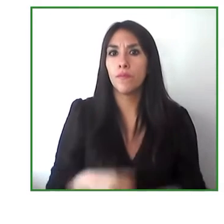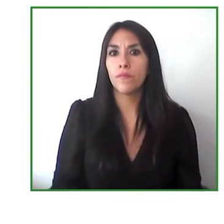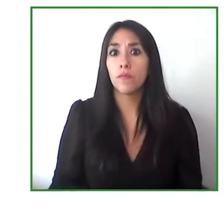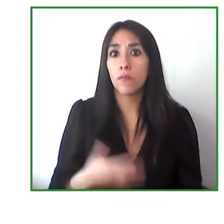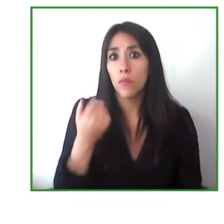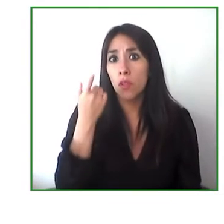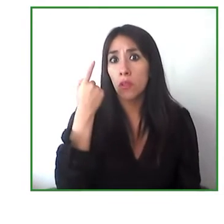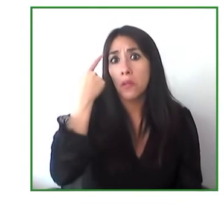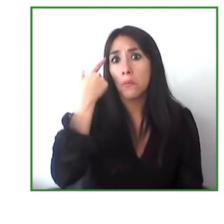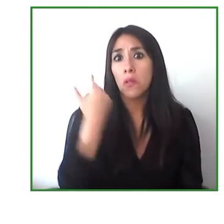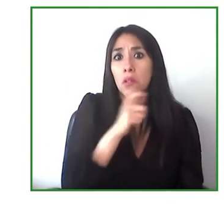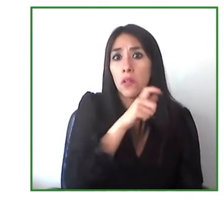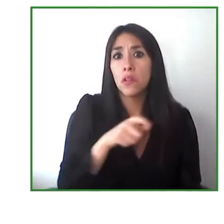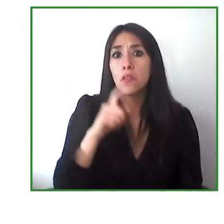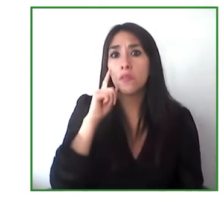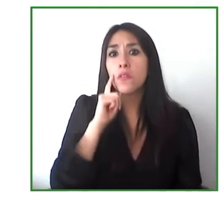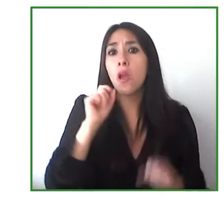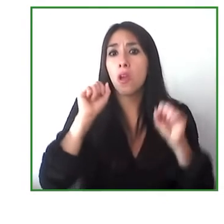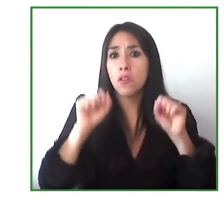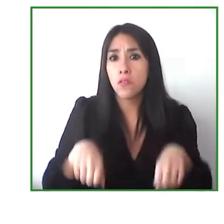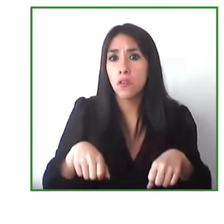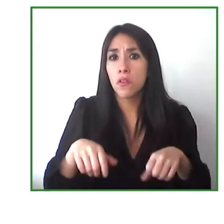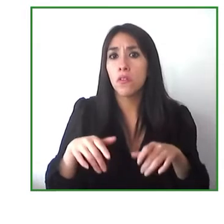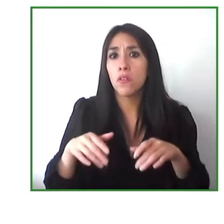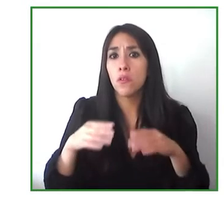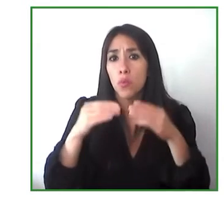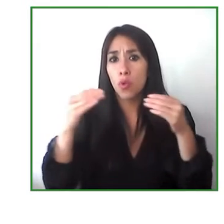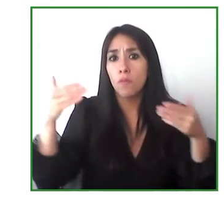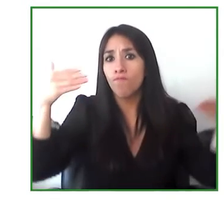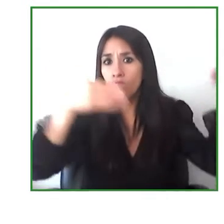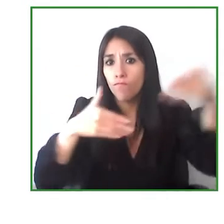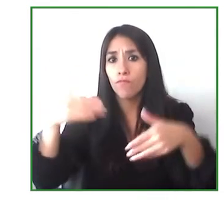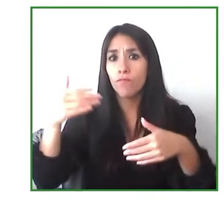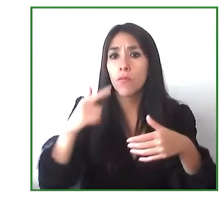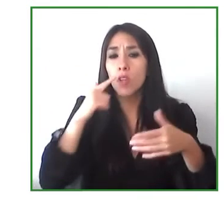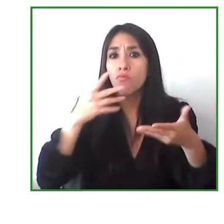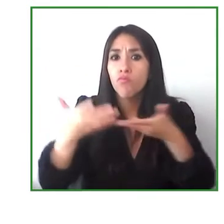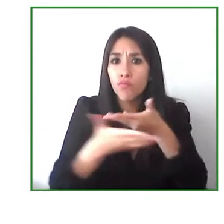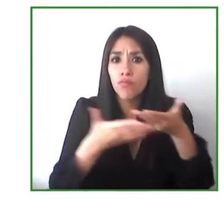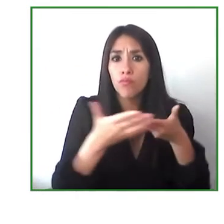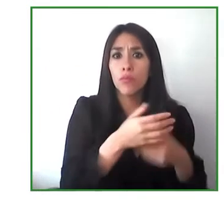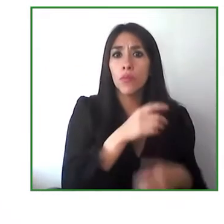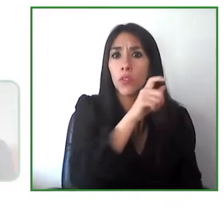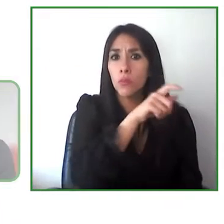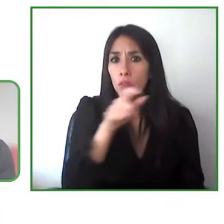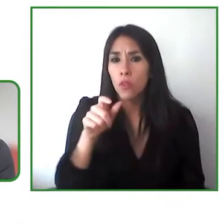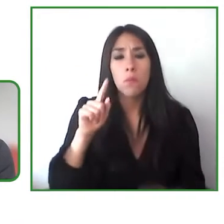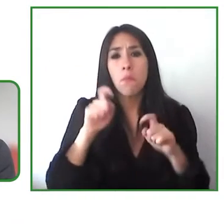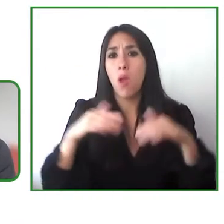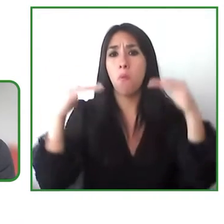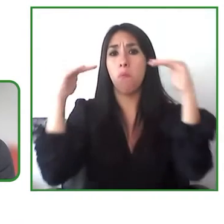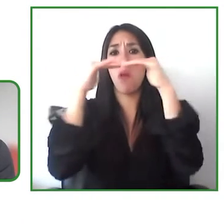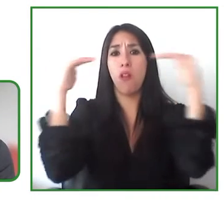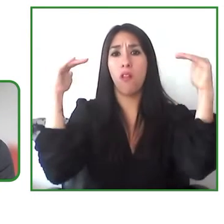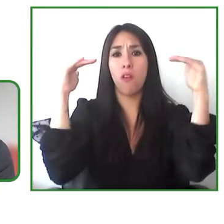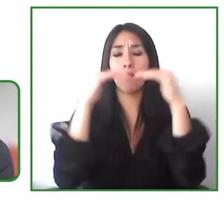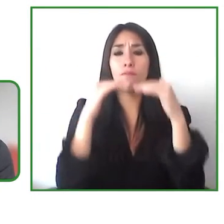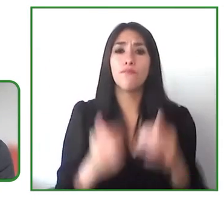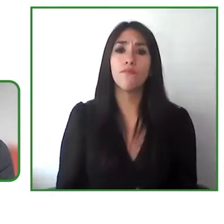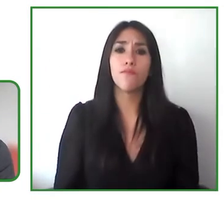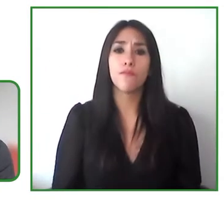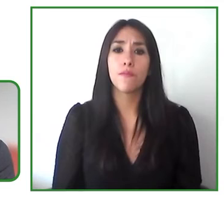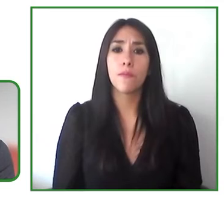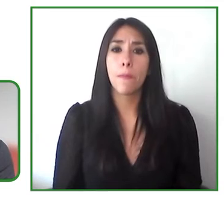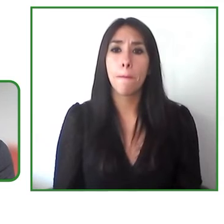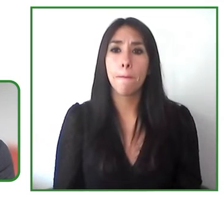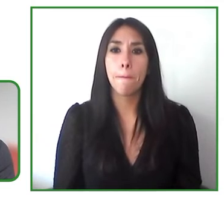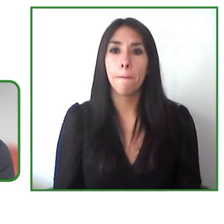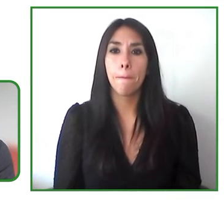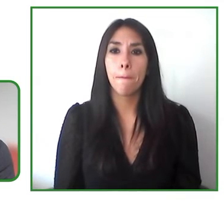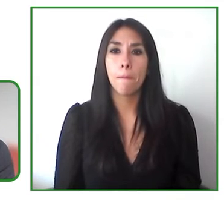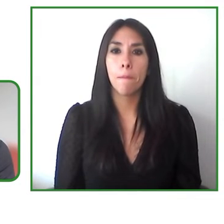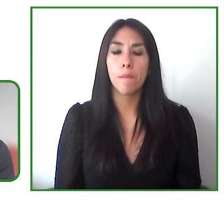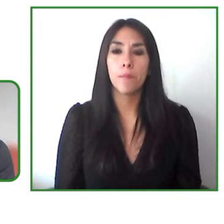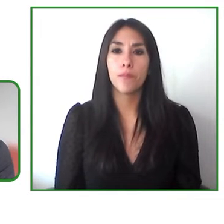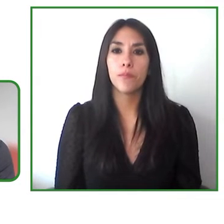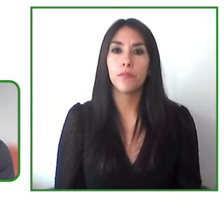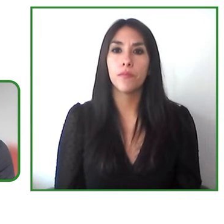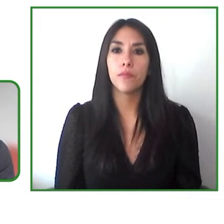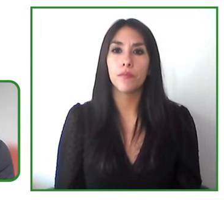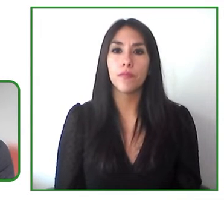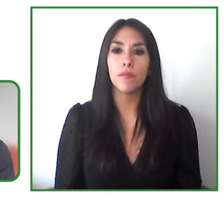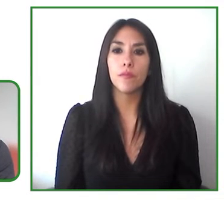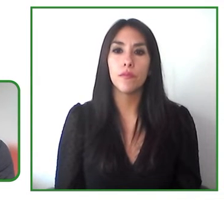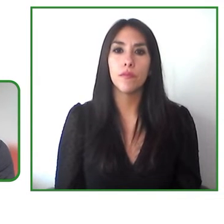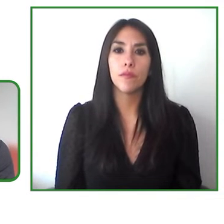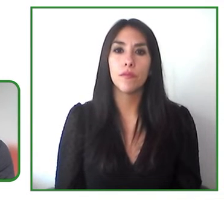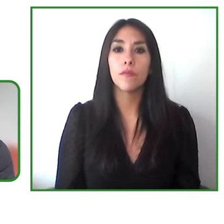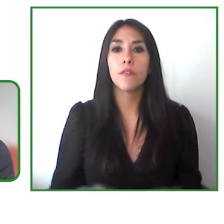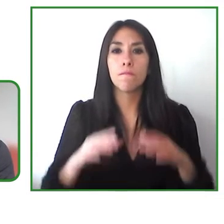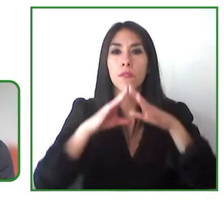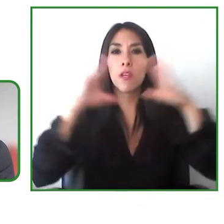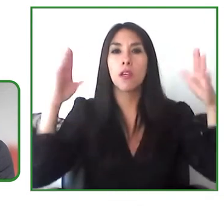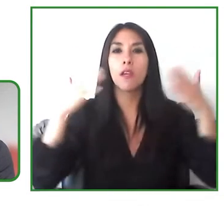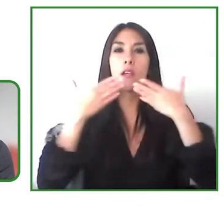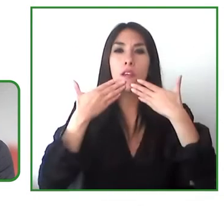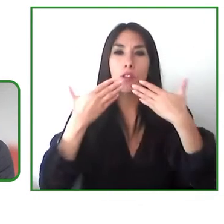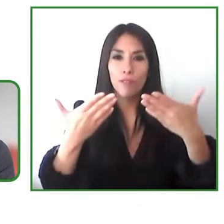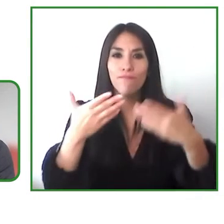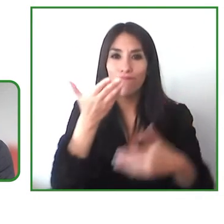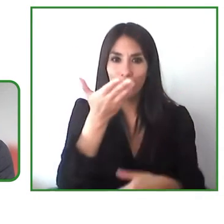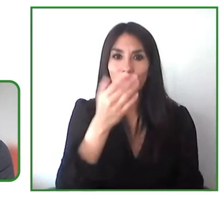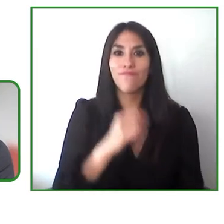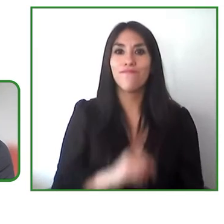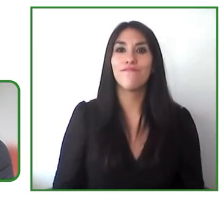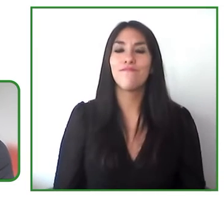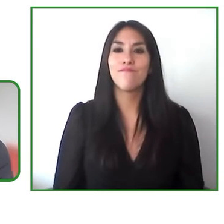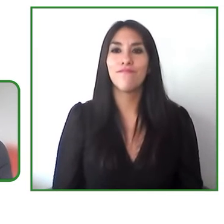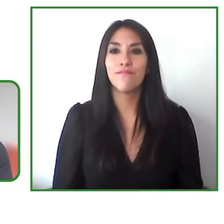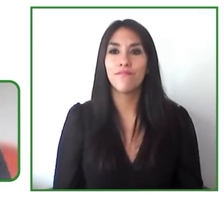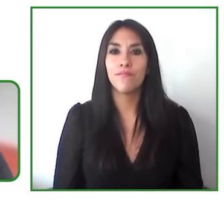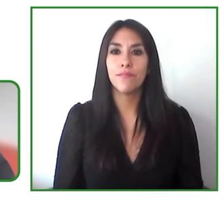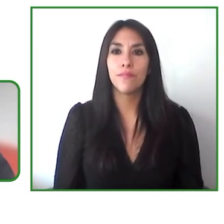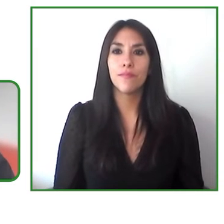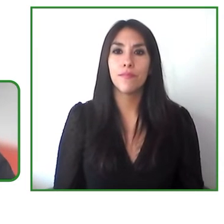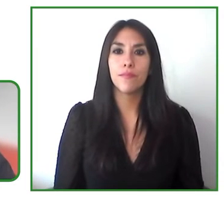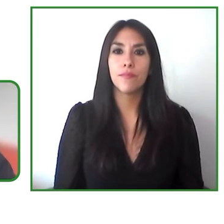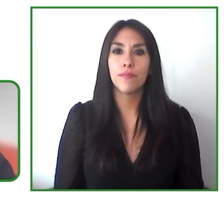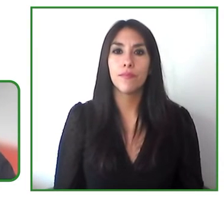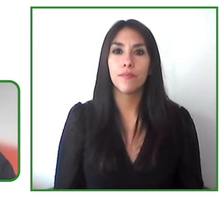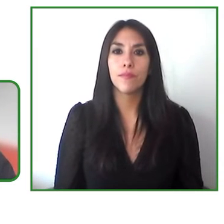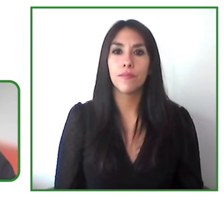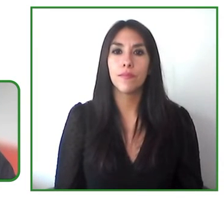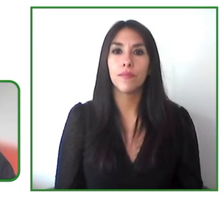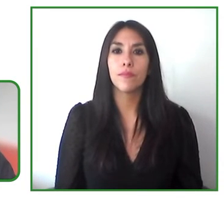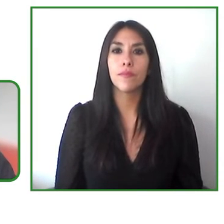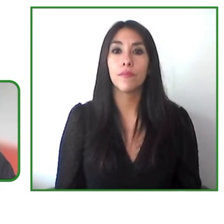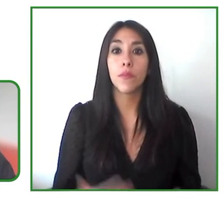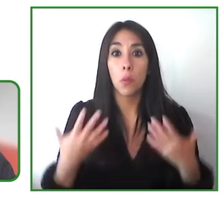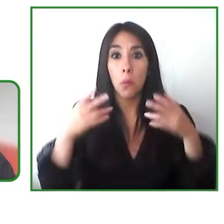thank you and all of you talk about the impact the rights